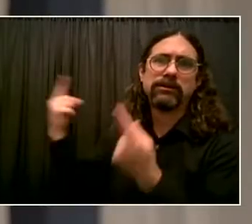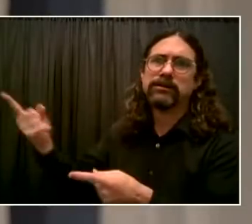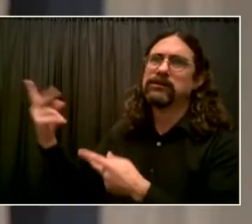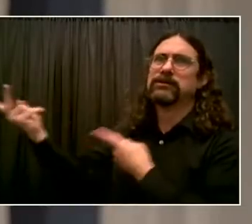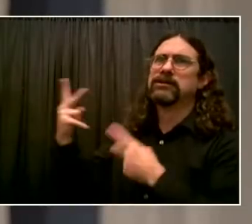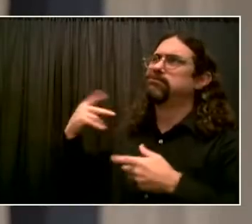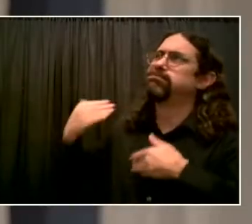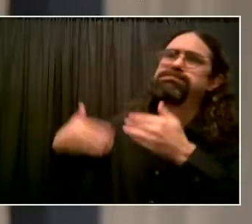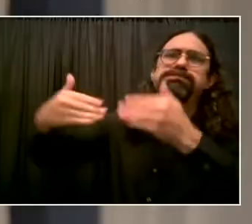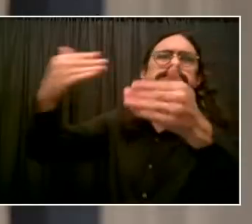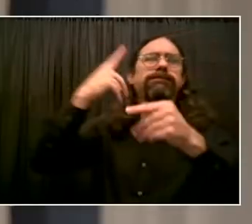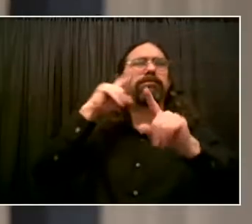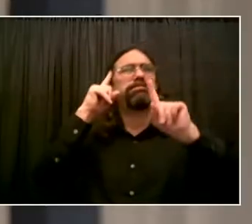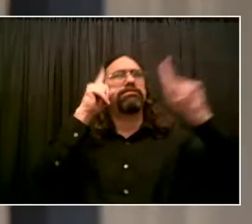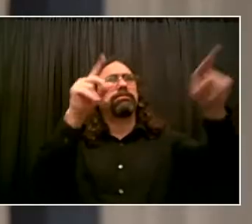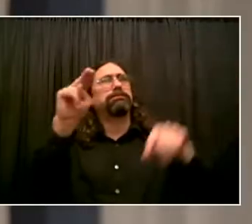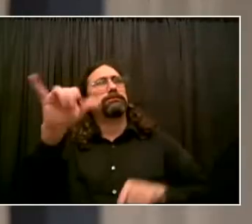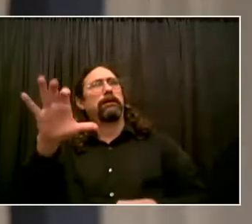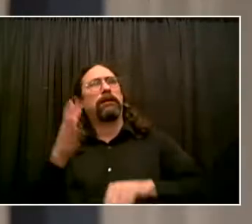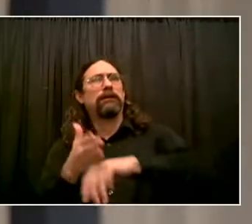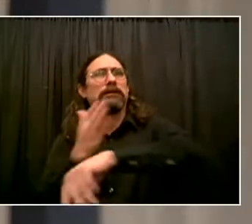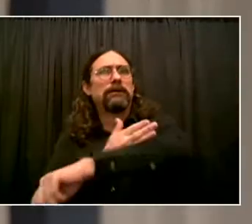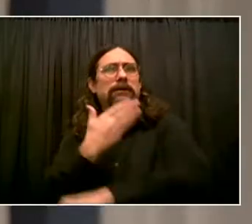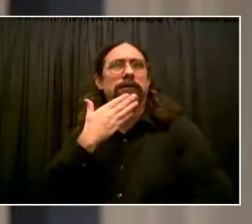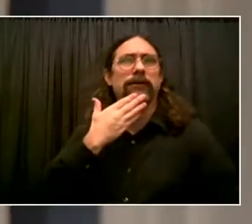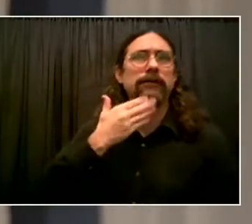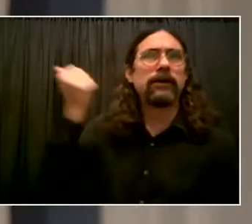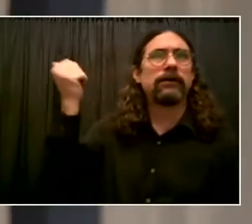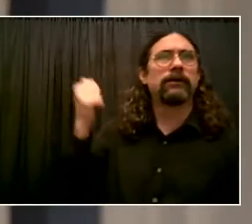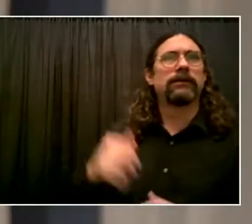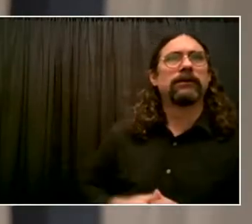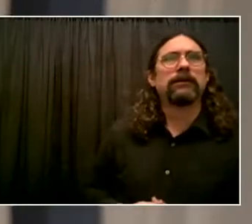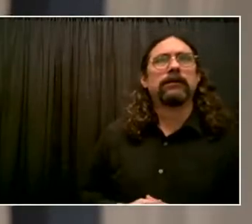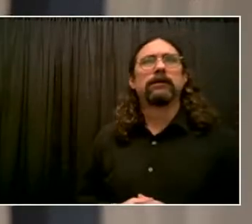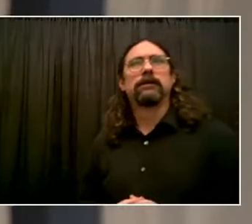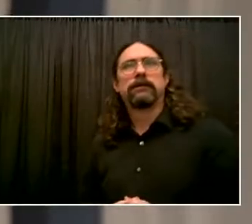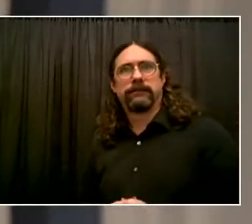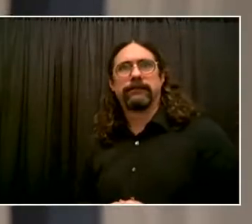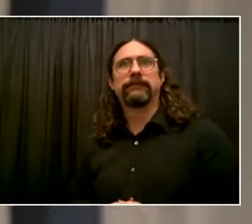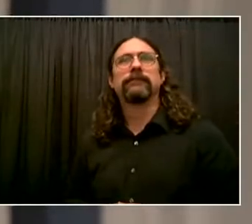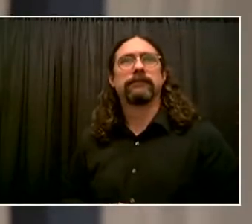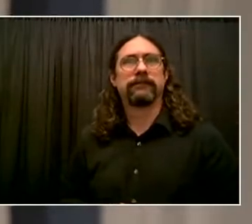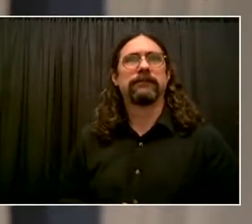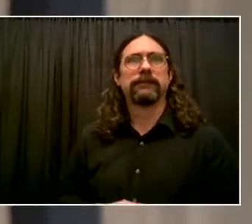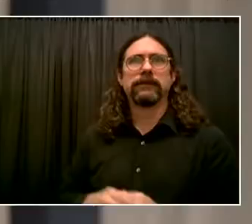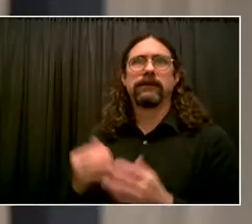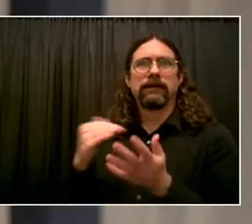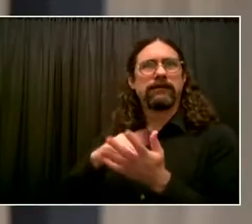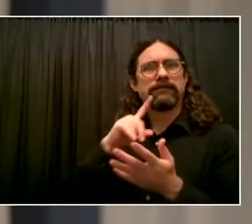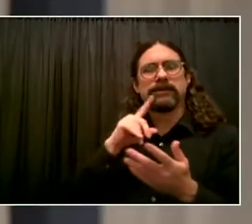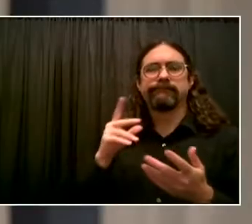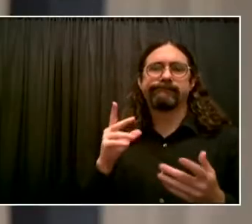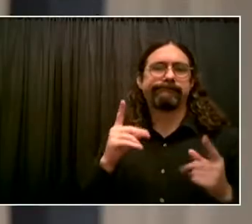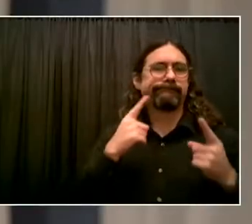MAYOR AND HAVE LED ON SO MANY PROJECTS AIMED TOWARDS MAKE THE CITY FAIRER. IT HAS BEEN A